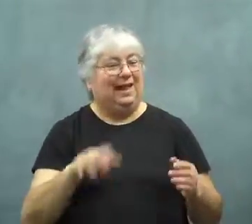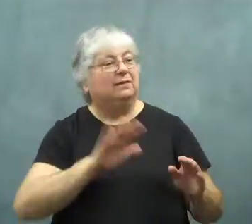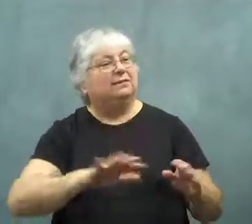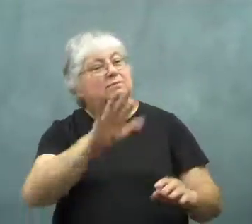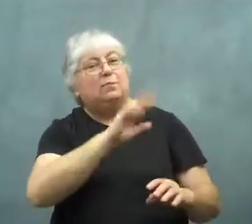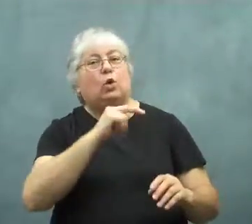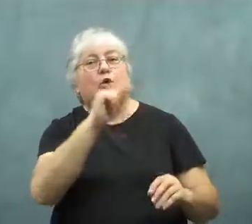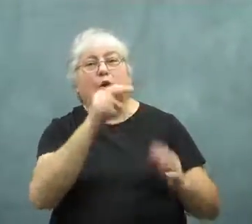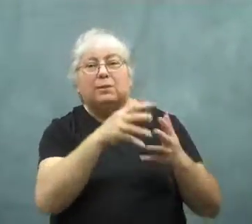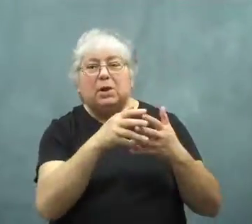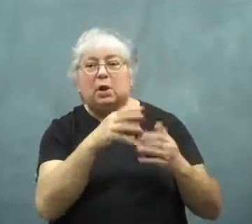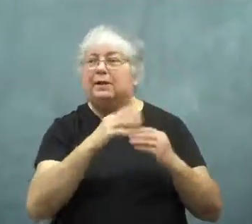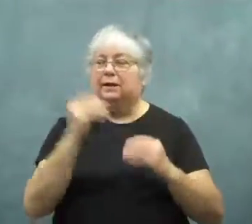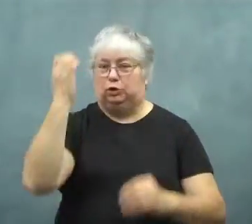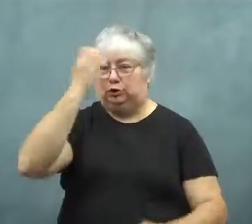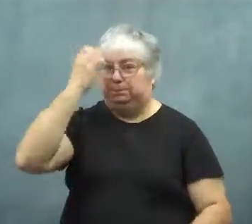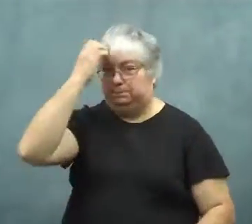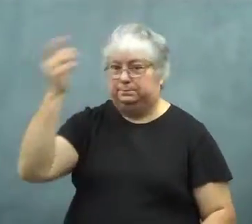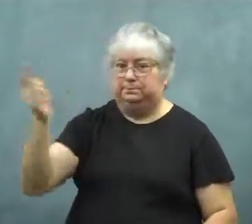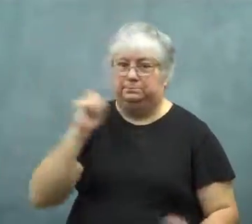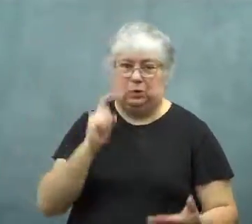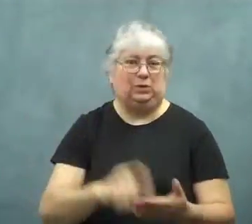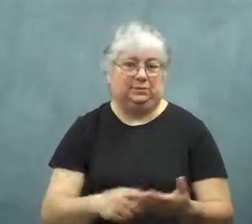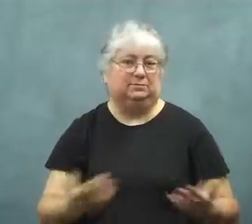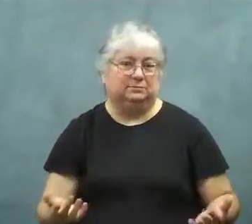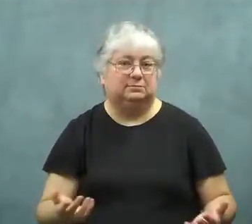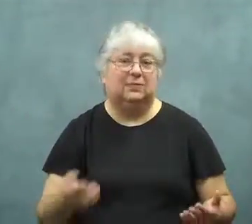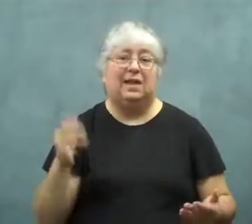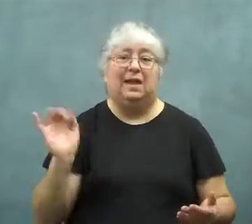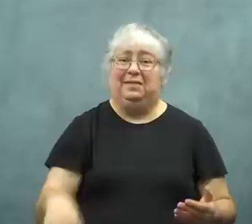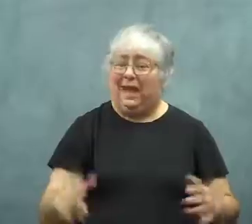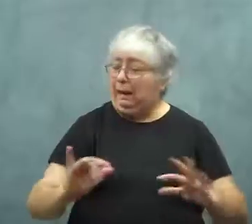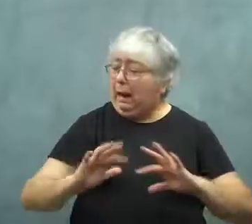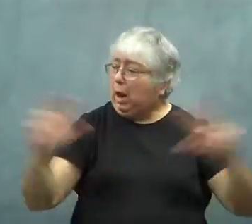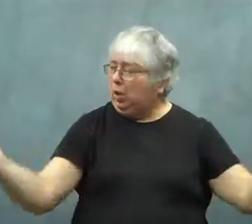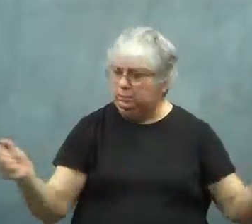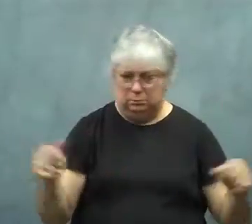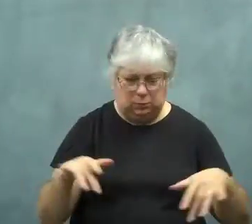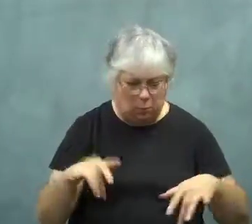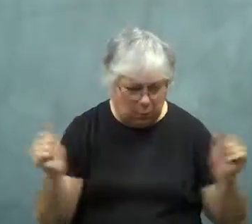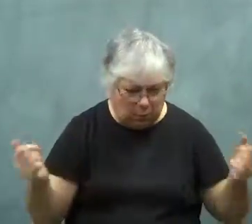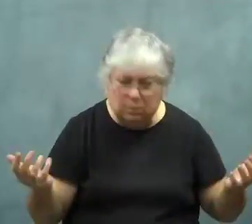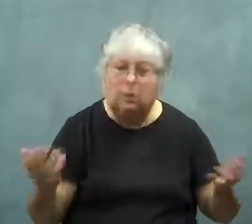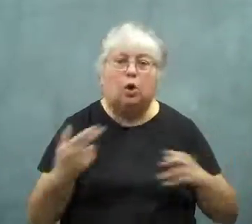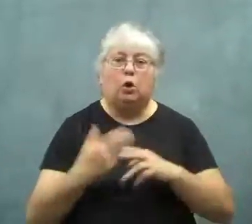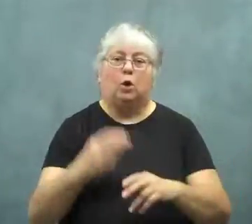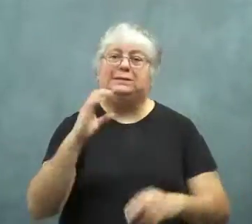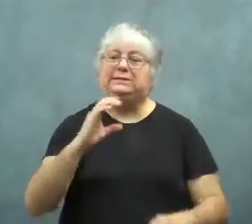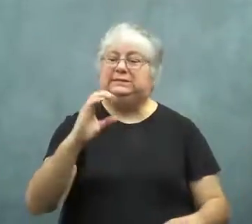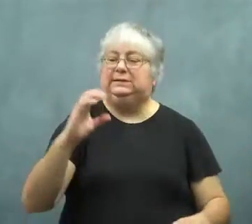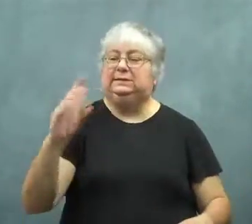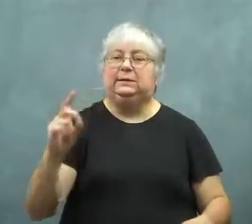This has been noticed in North America and Europe.